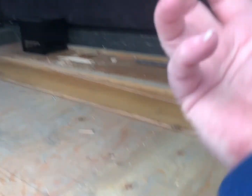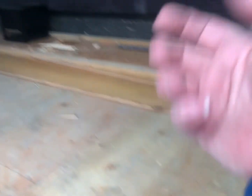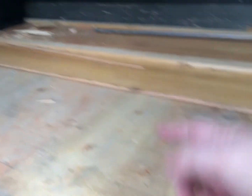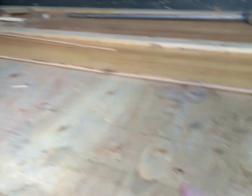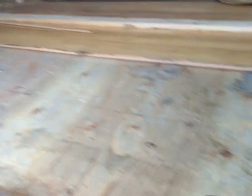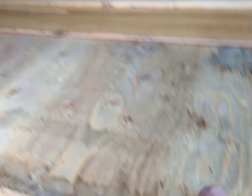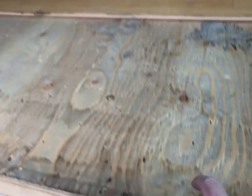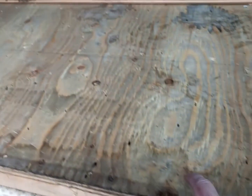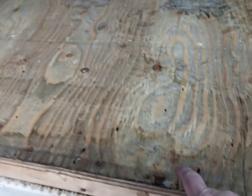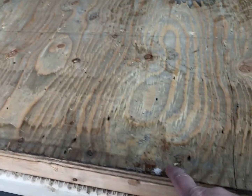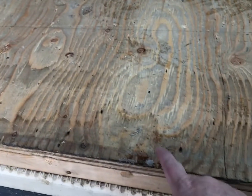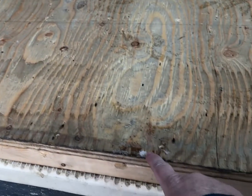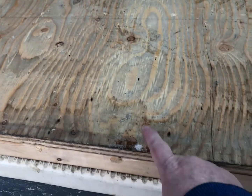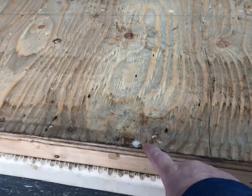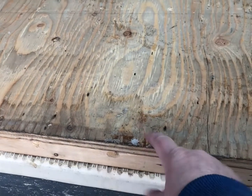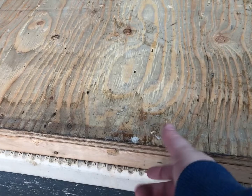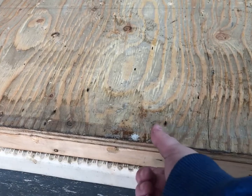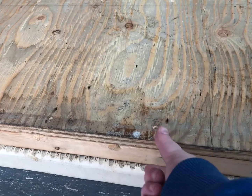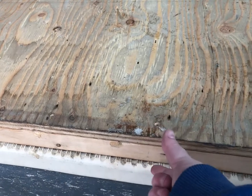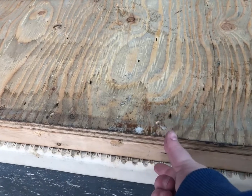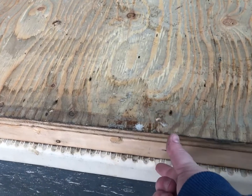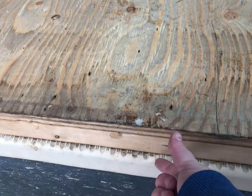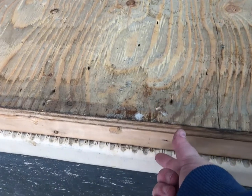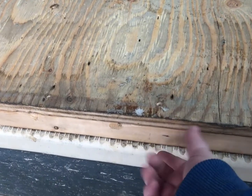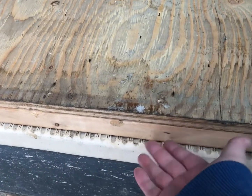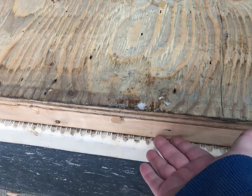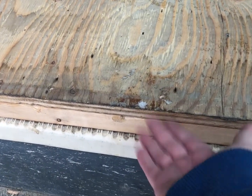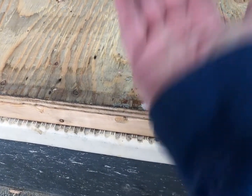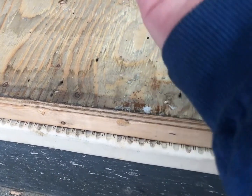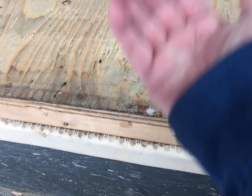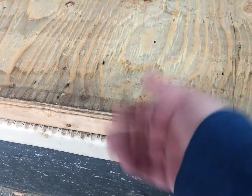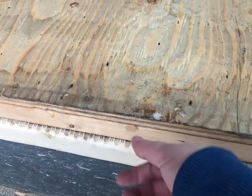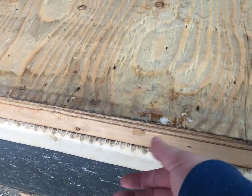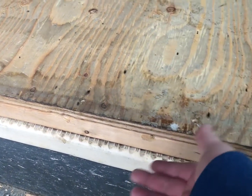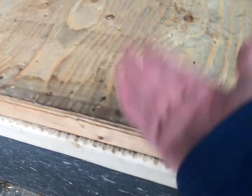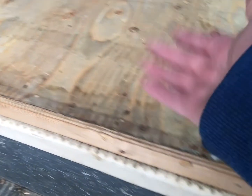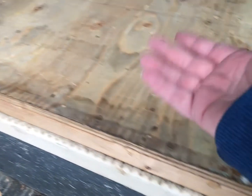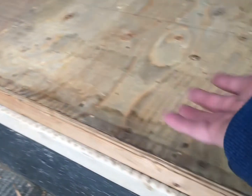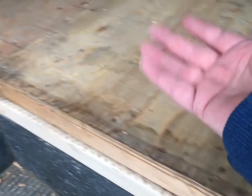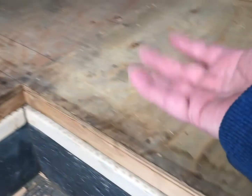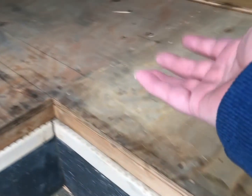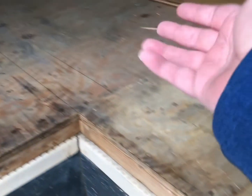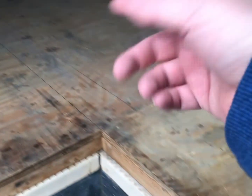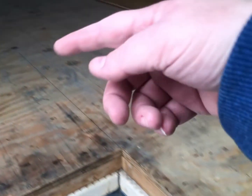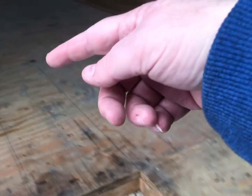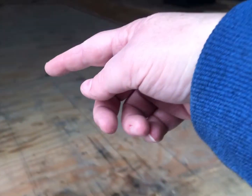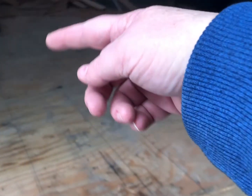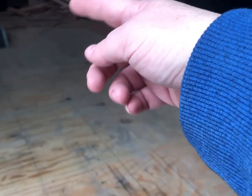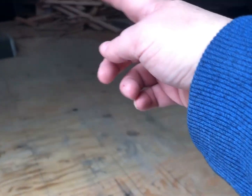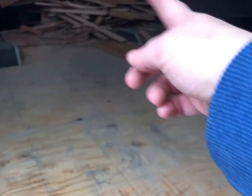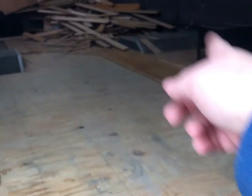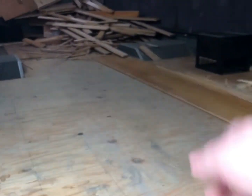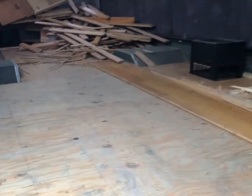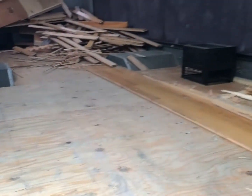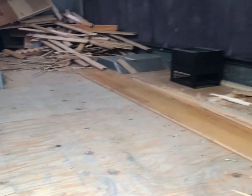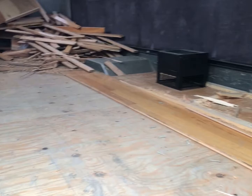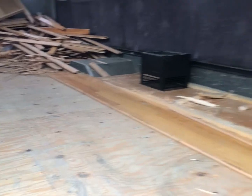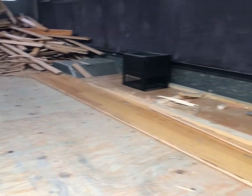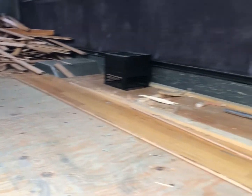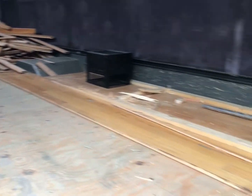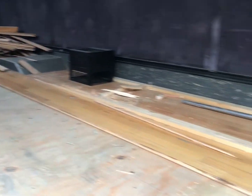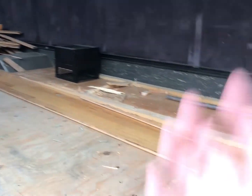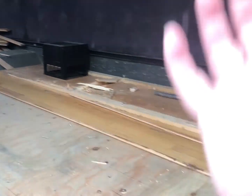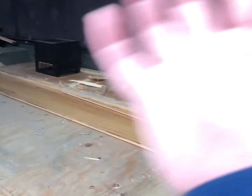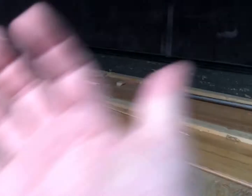wood up, the top part, and this bottom base. Peel all that up, all the way down.